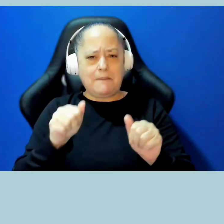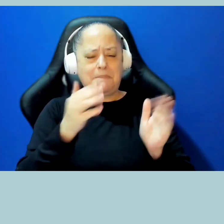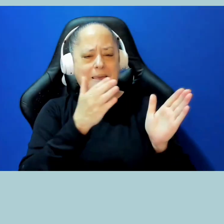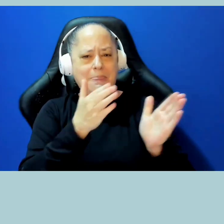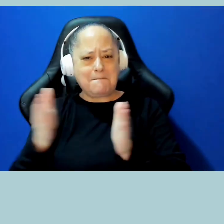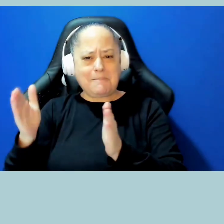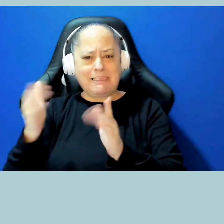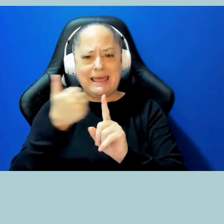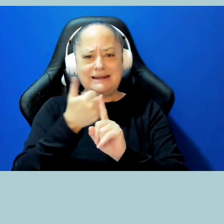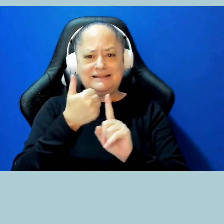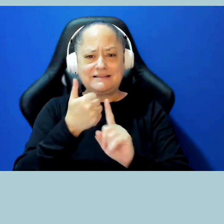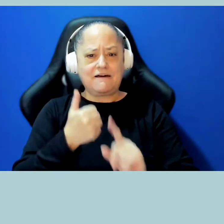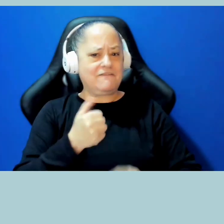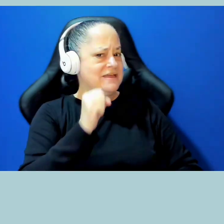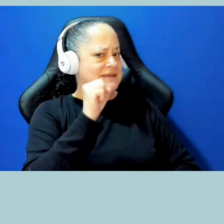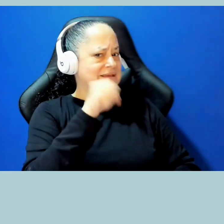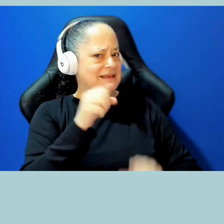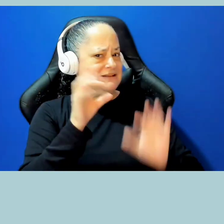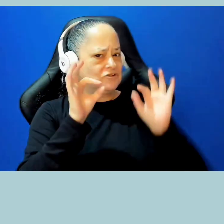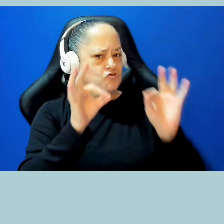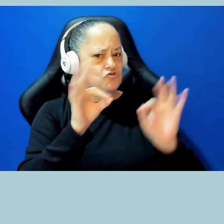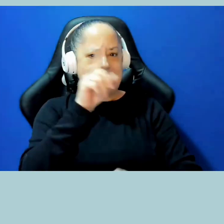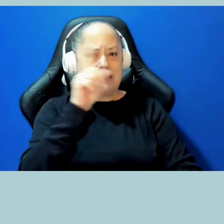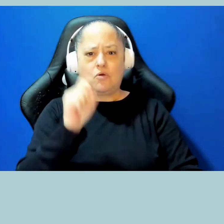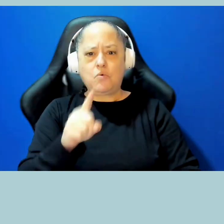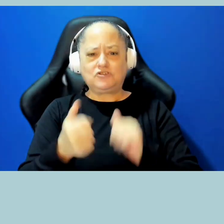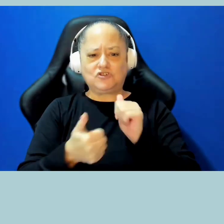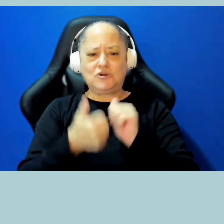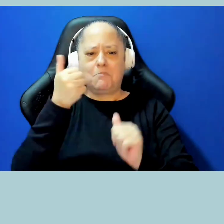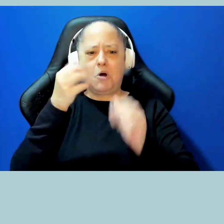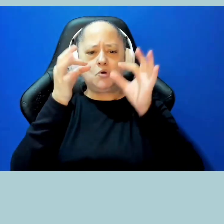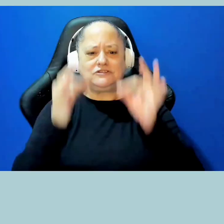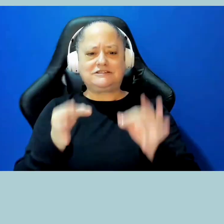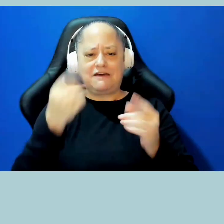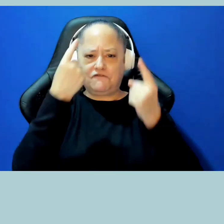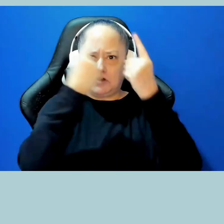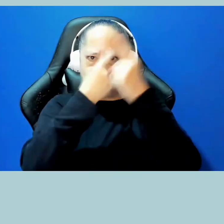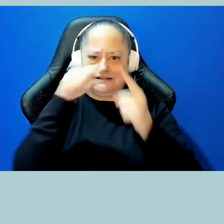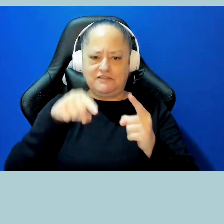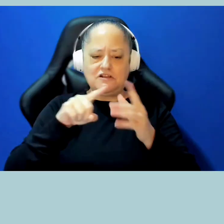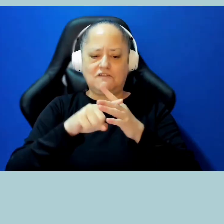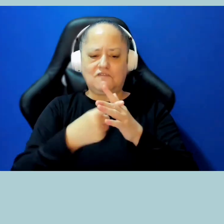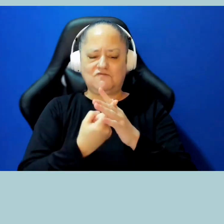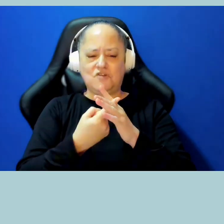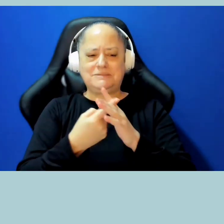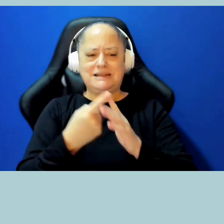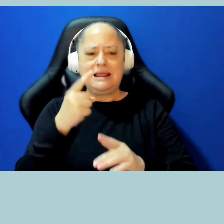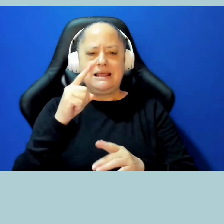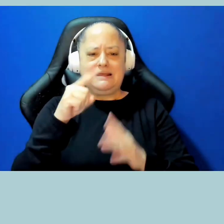Yeah, excellent question. Most definitely we considered this from day one. So to begin with, our